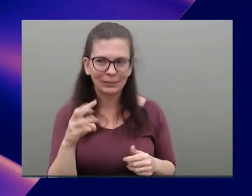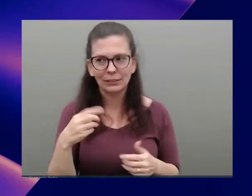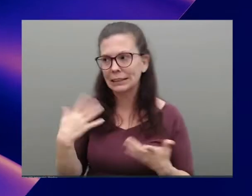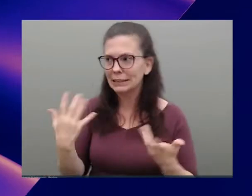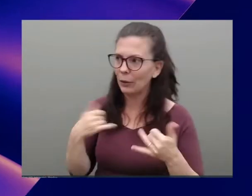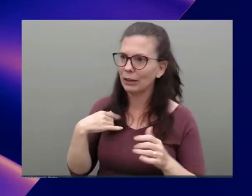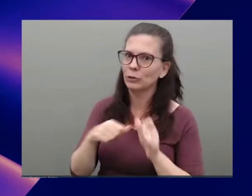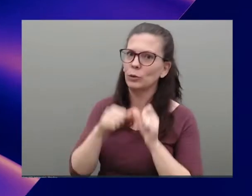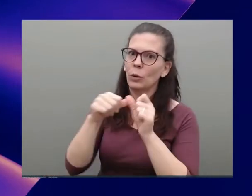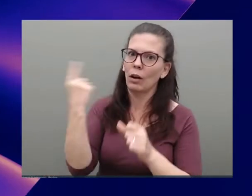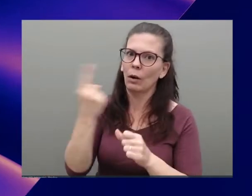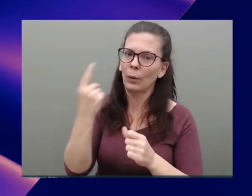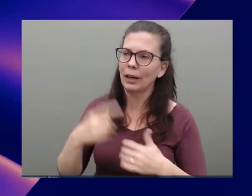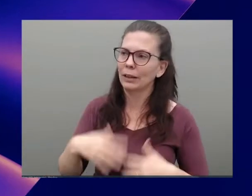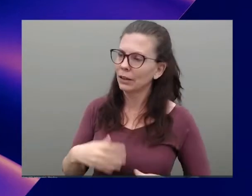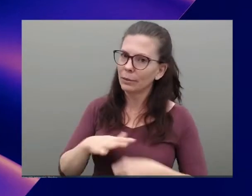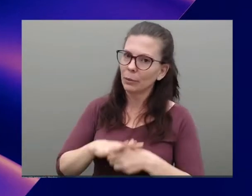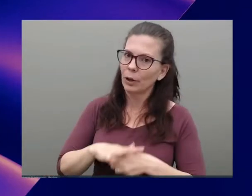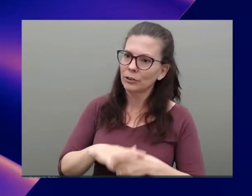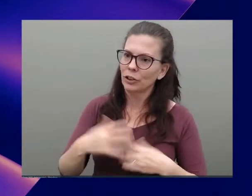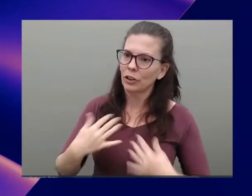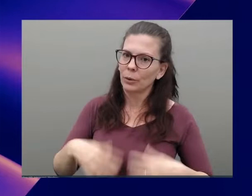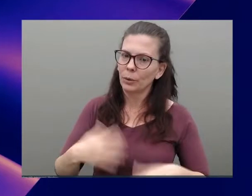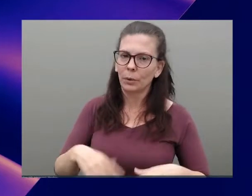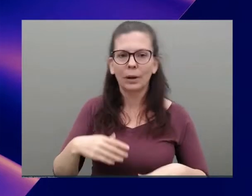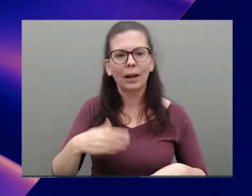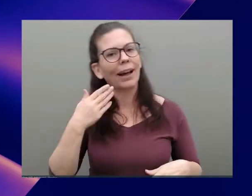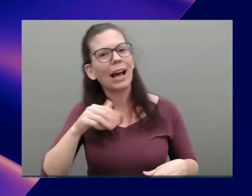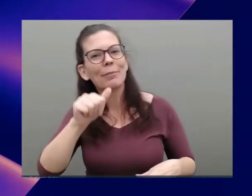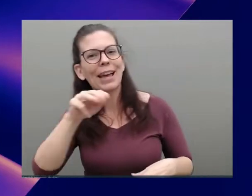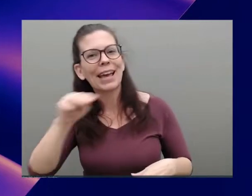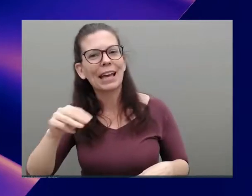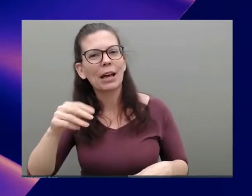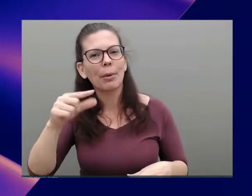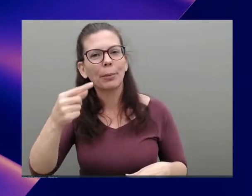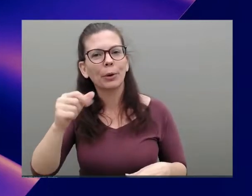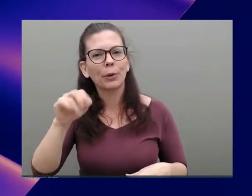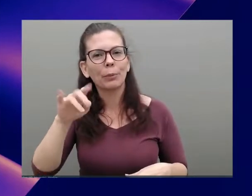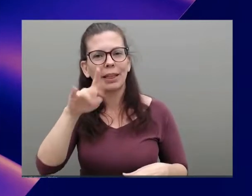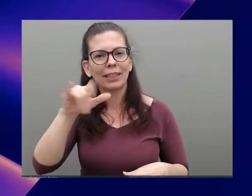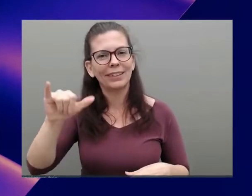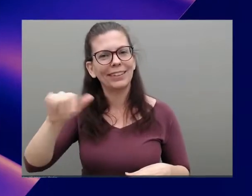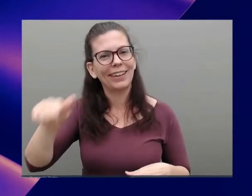That's a lot of pressure, Jillian, thank you. I'm AM Grobelny, another host here on AWS On Air,